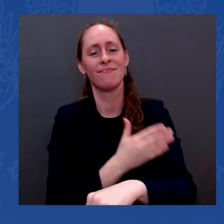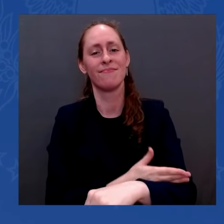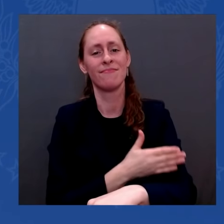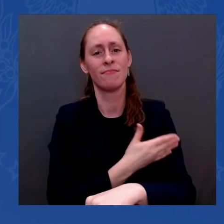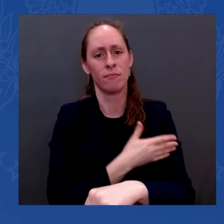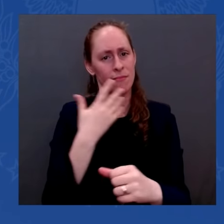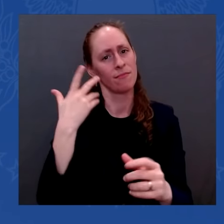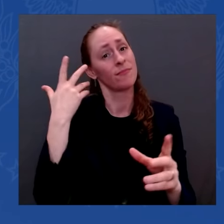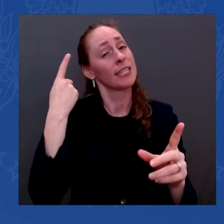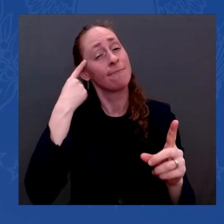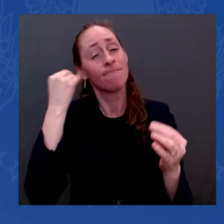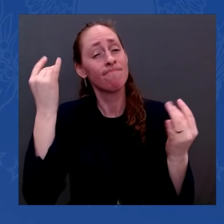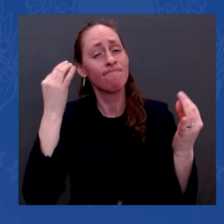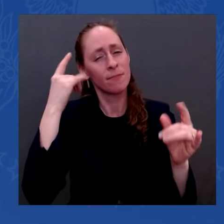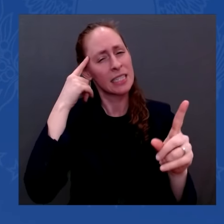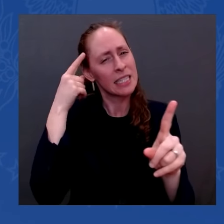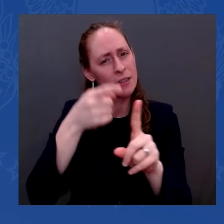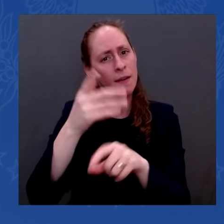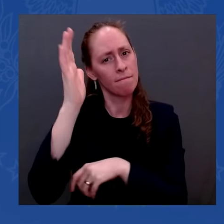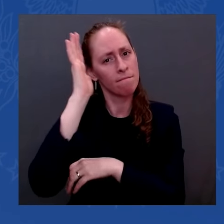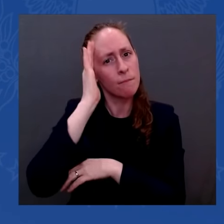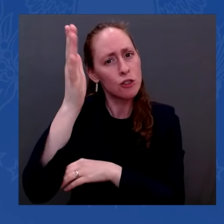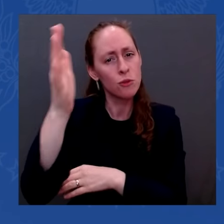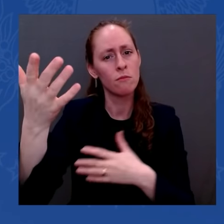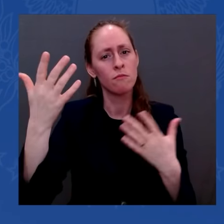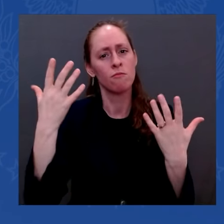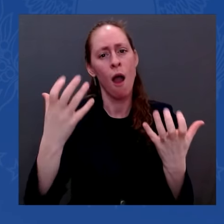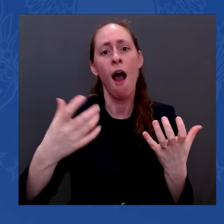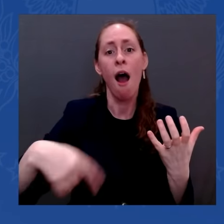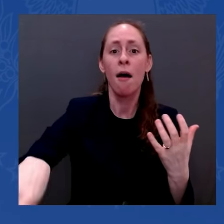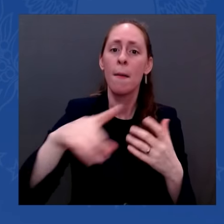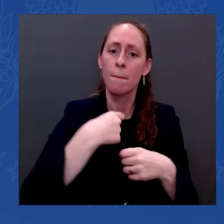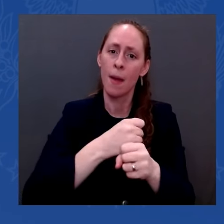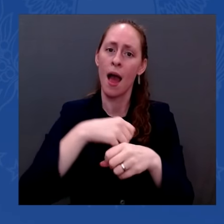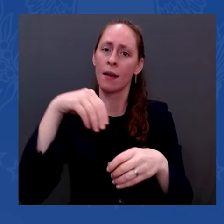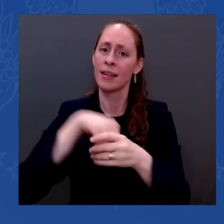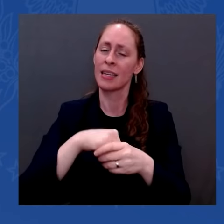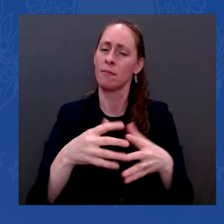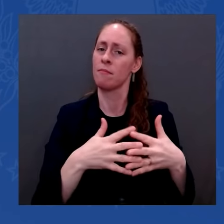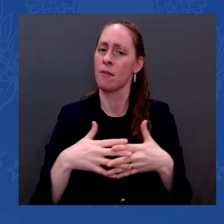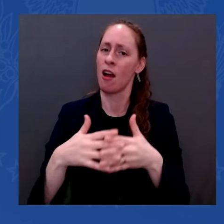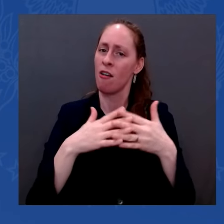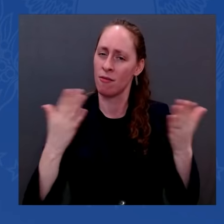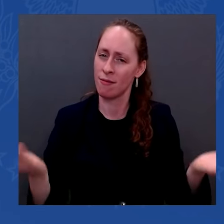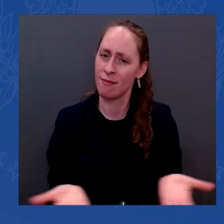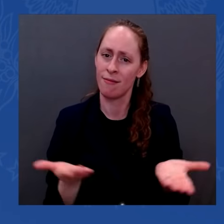So we're announcing a major investment in domestic production of key minerals and materials.